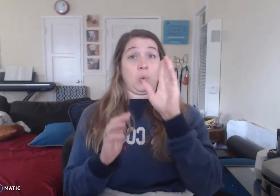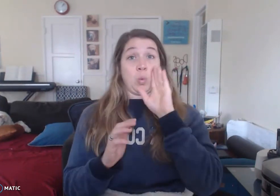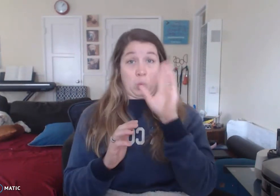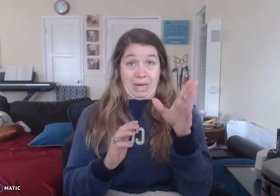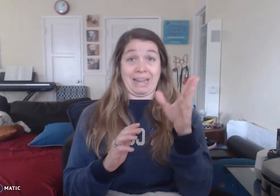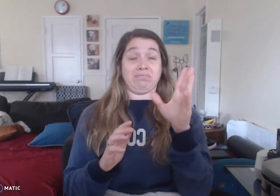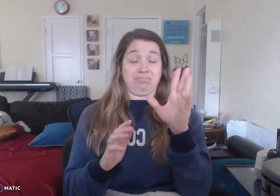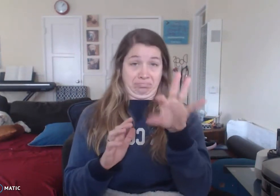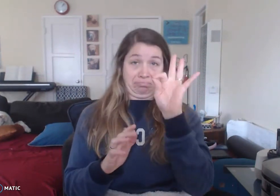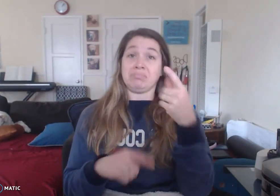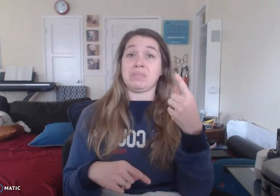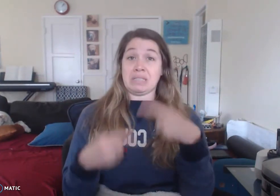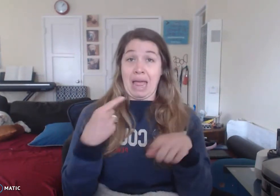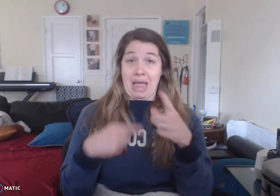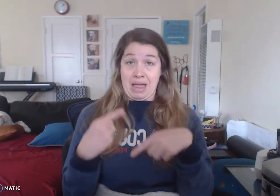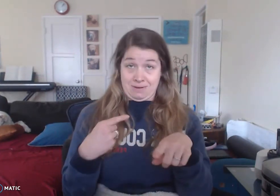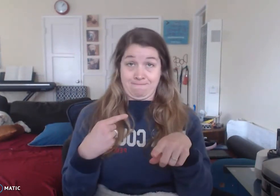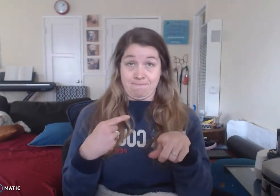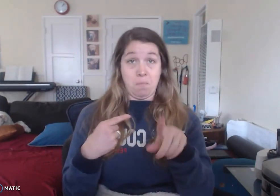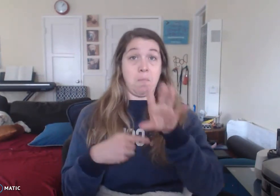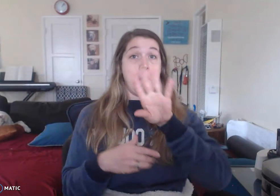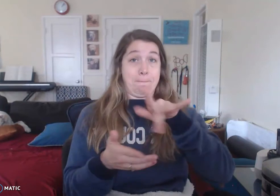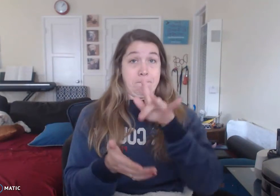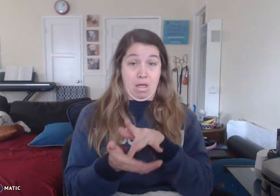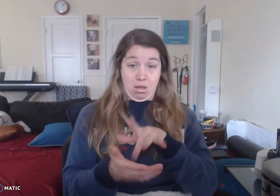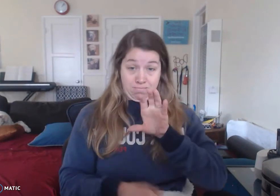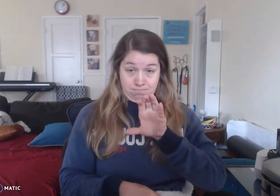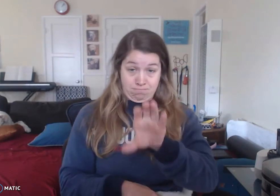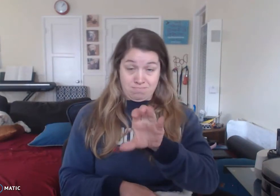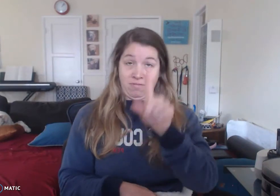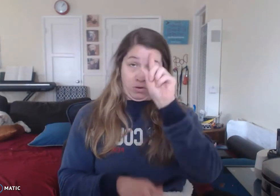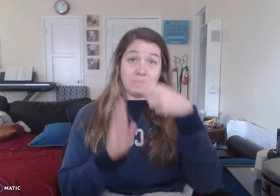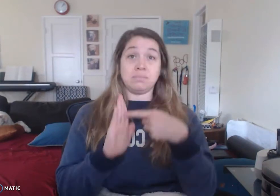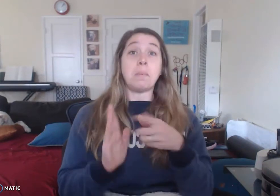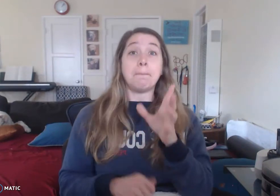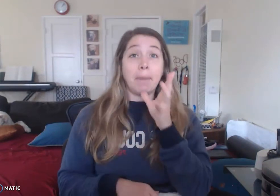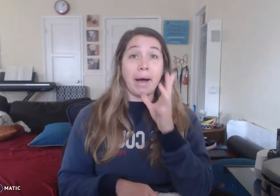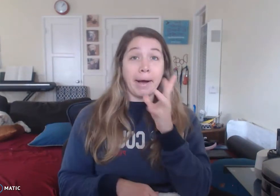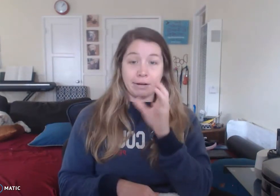So you will pick a sign you want to analyze and create a map. The sign goes in the middle bubble. For example, MOM.